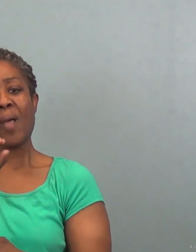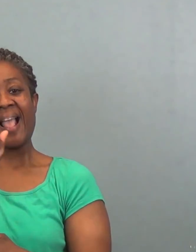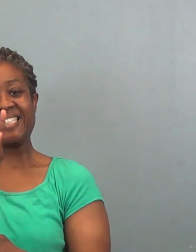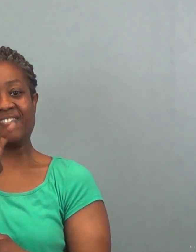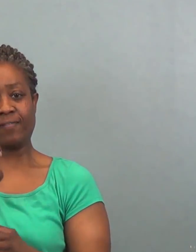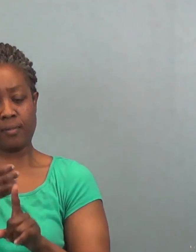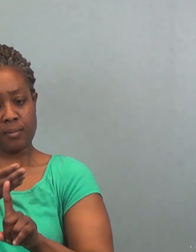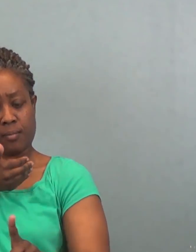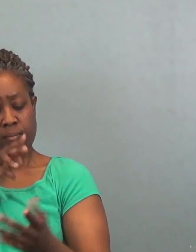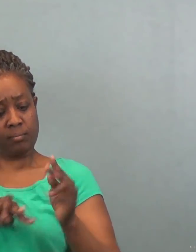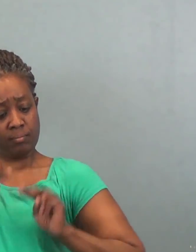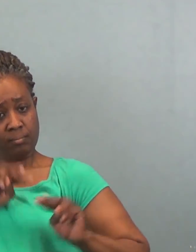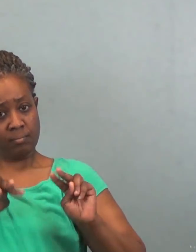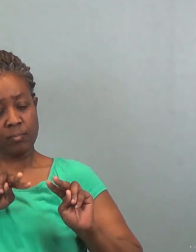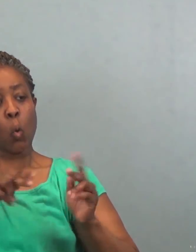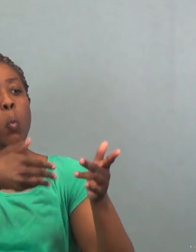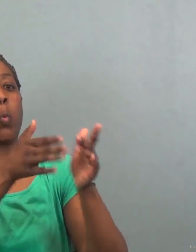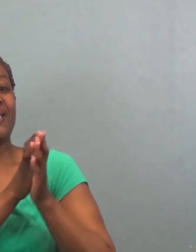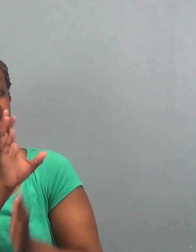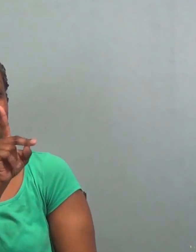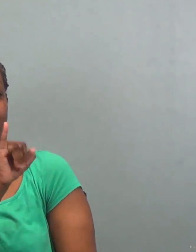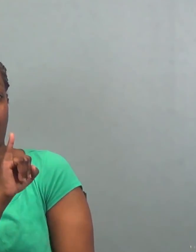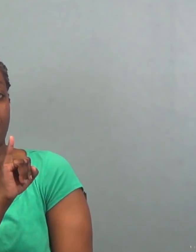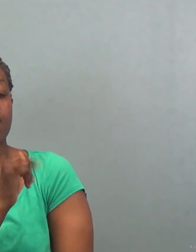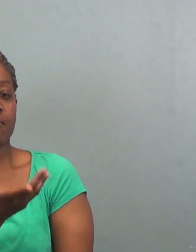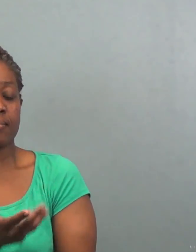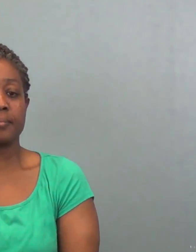Be proactive in requesting a CDI, after looking over the details of the assignment.